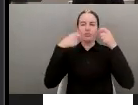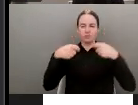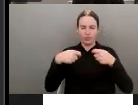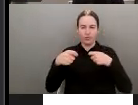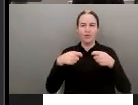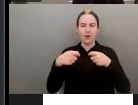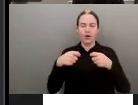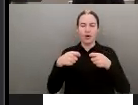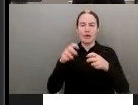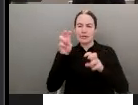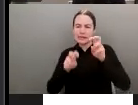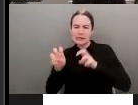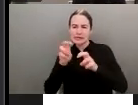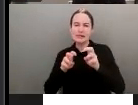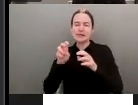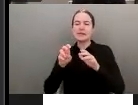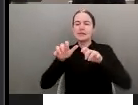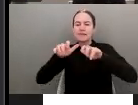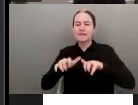for Accessibility Scanner.